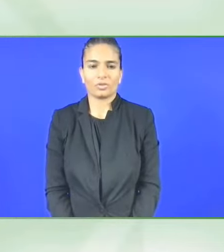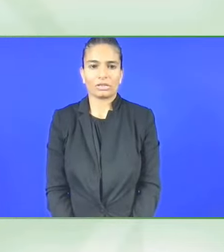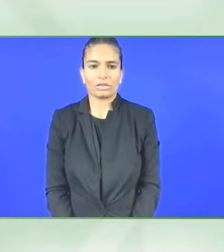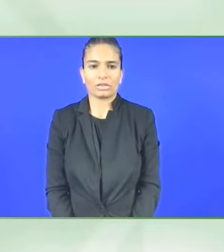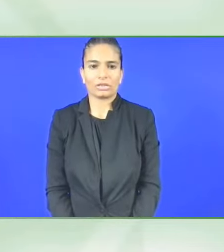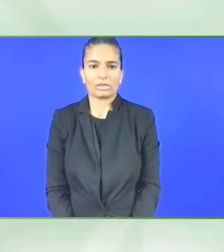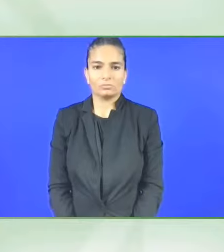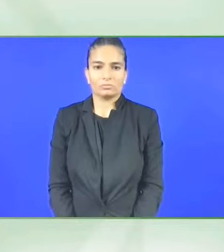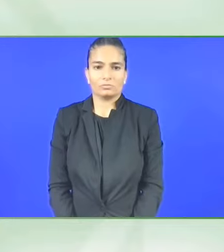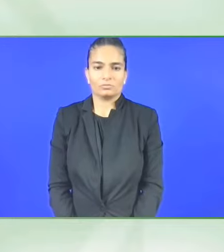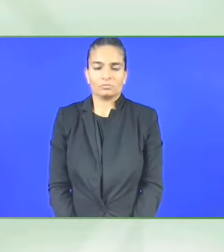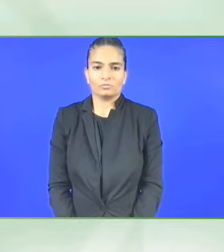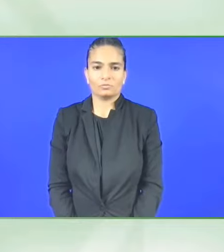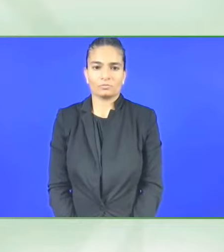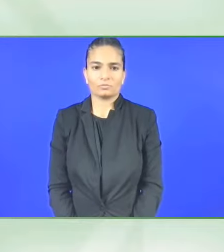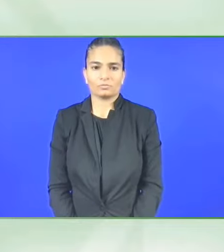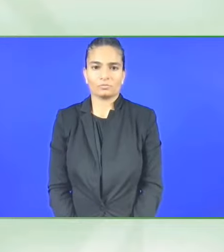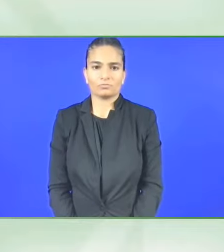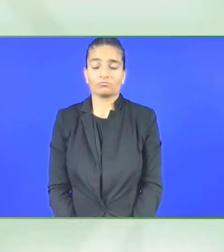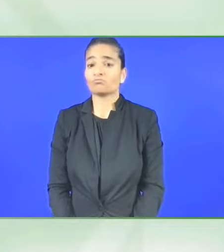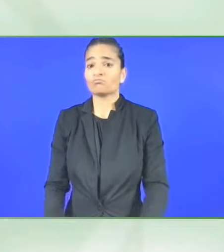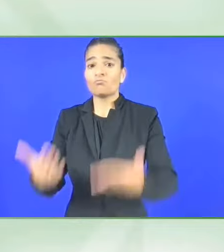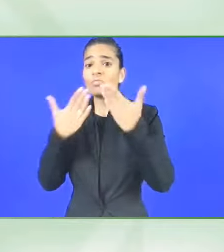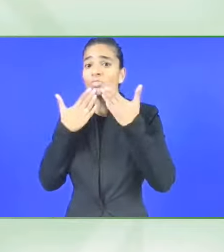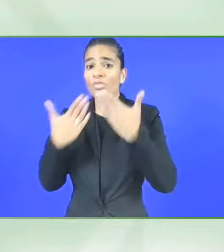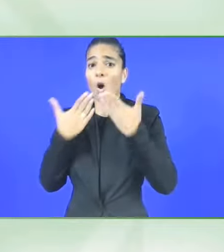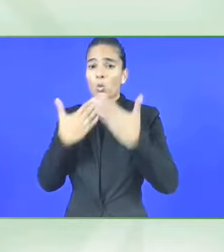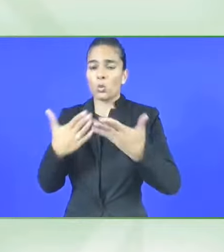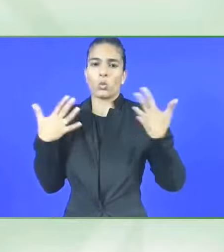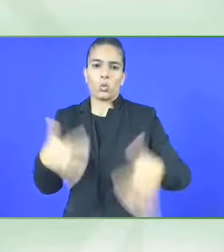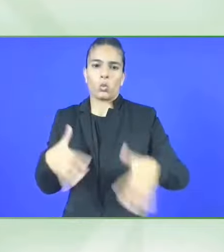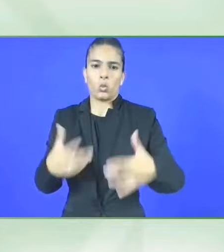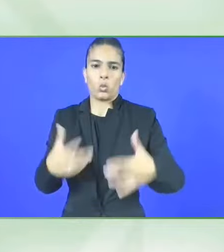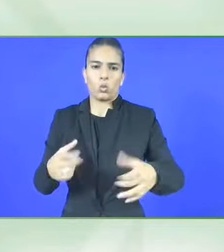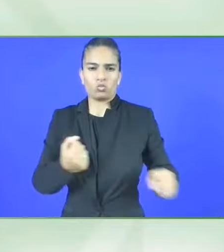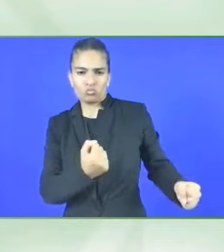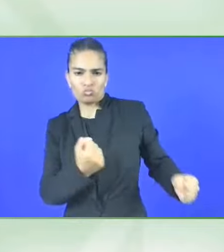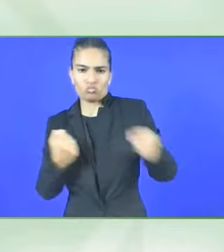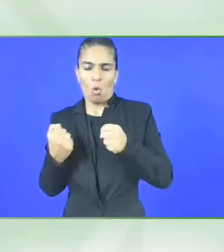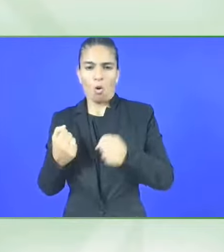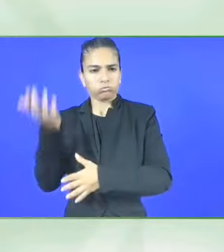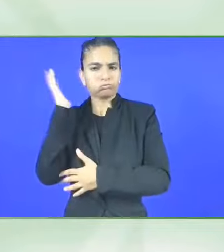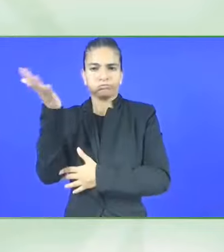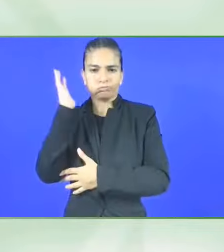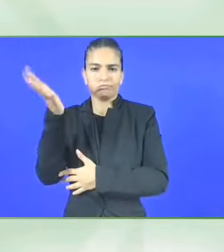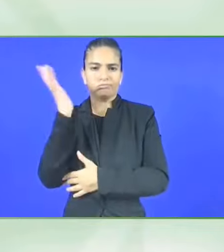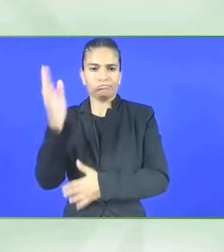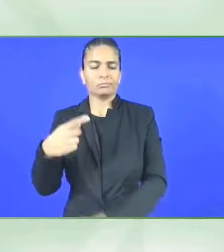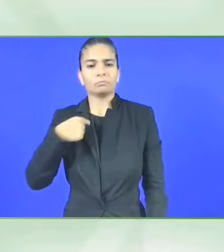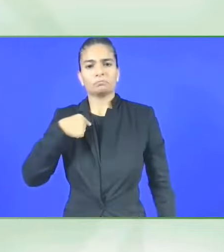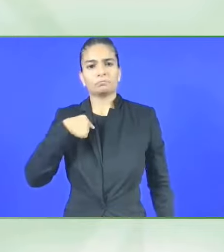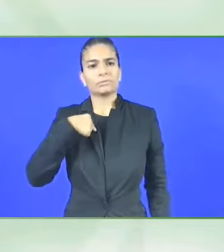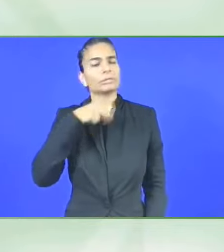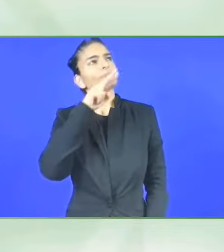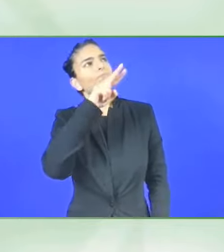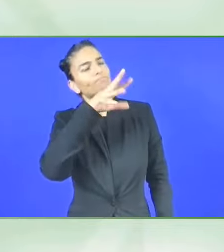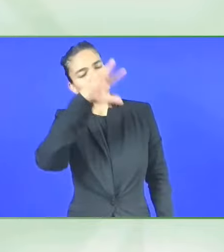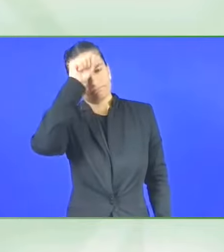it really hurt.